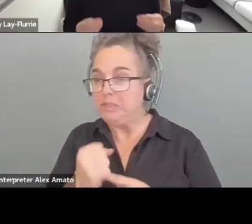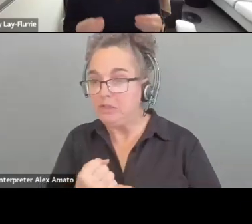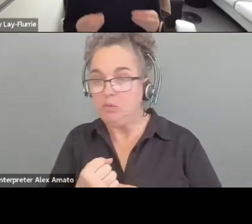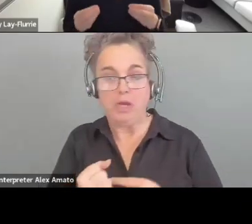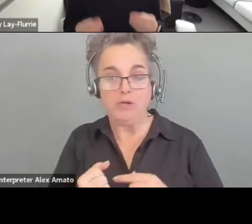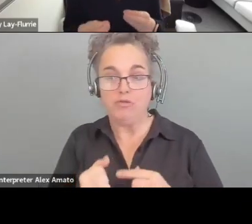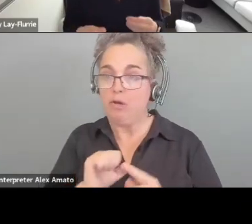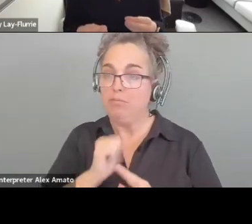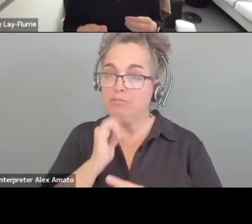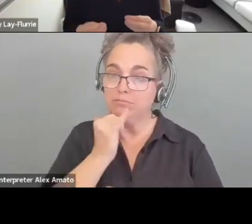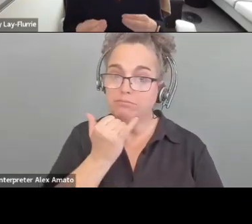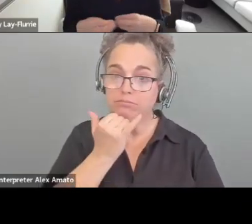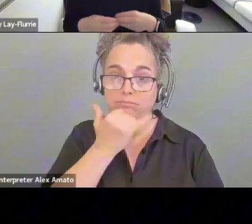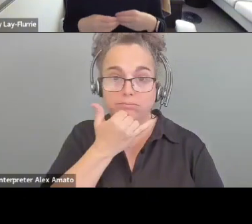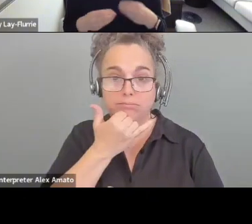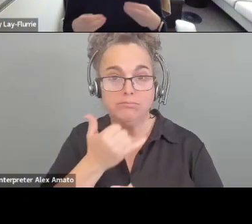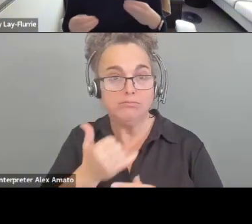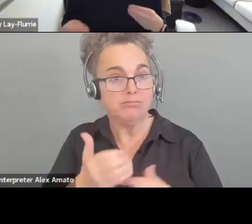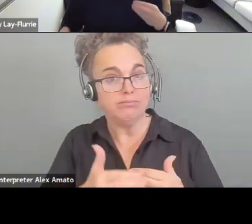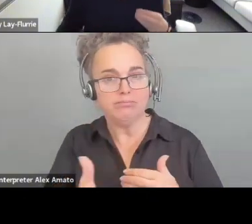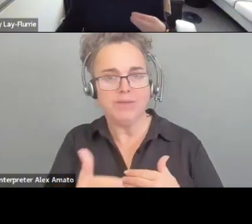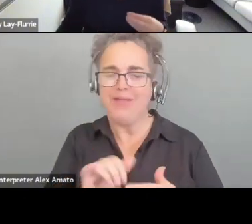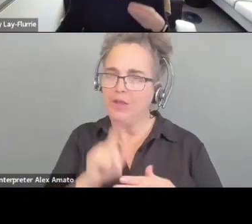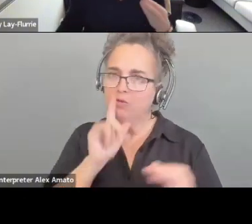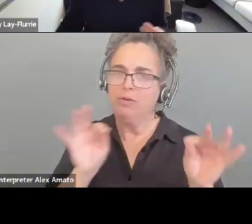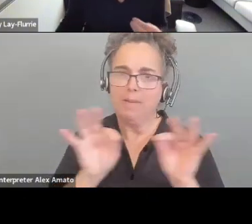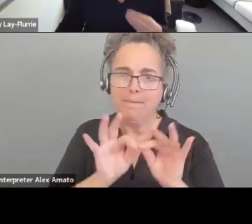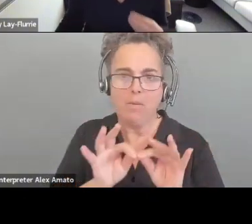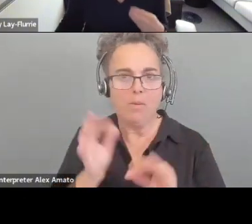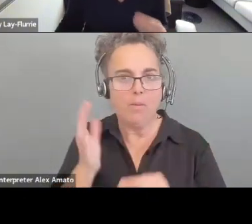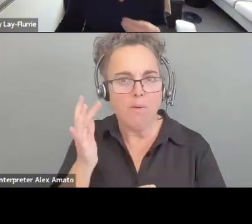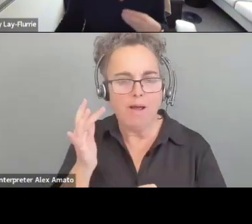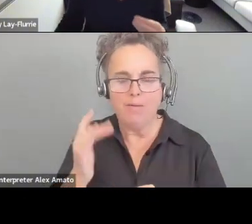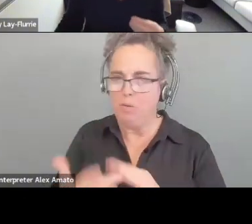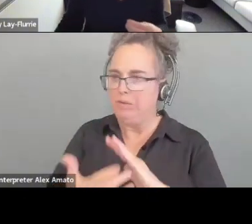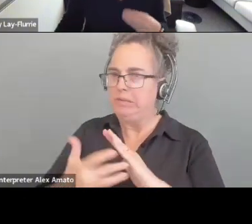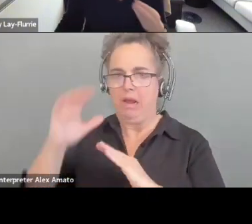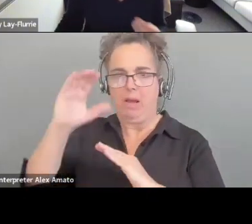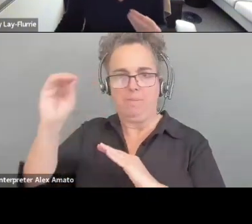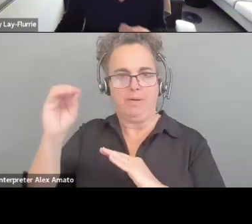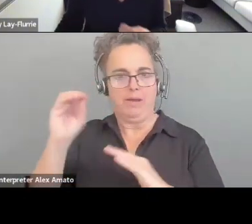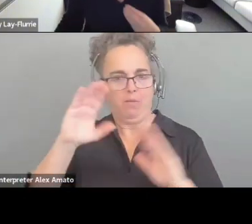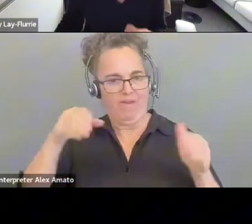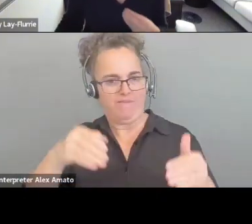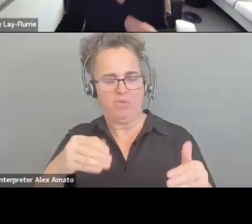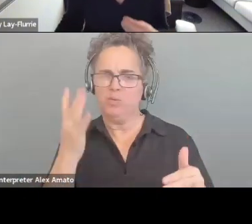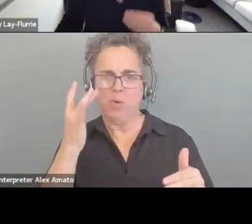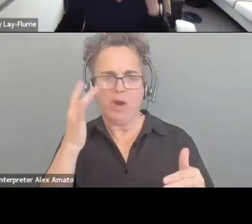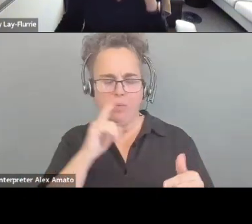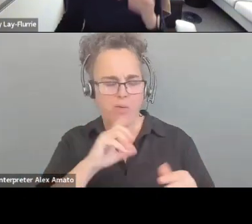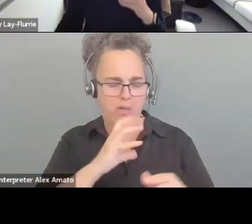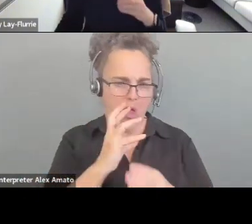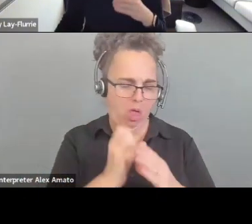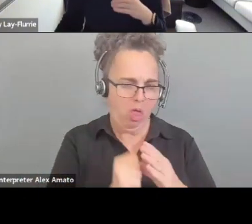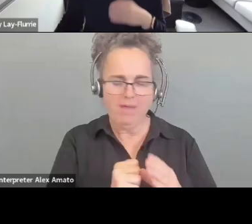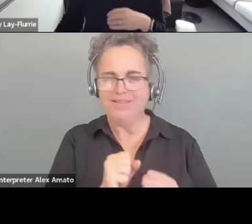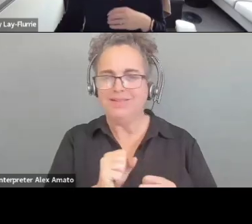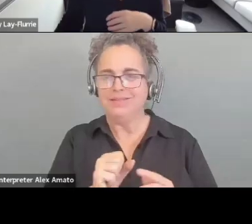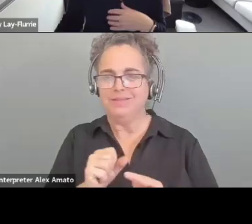particularly to a tech company. Why do we spend our wheels on this? It's not because of social good, although that is important.